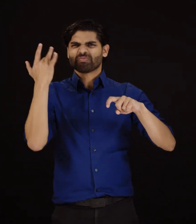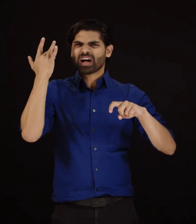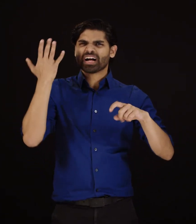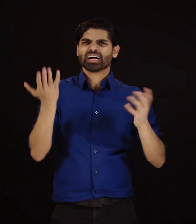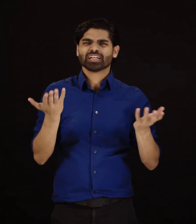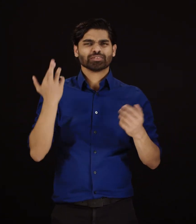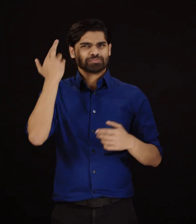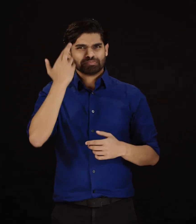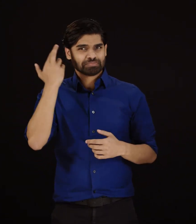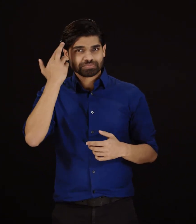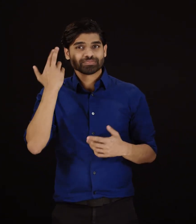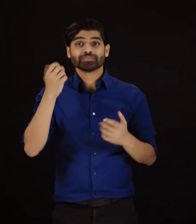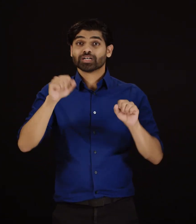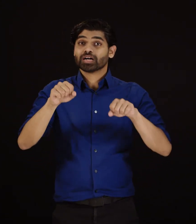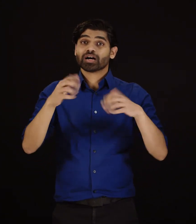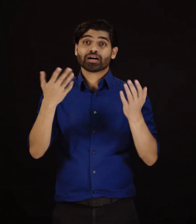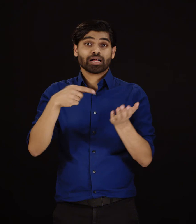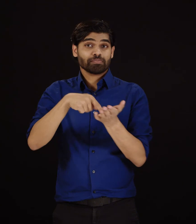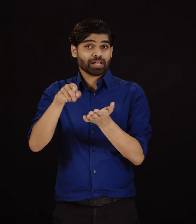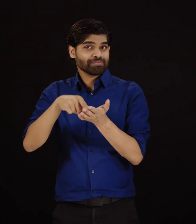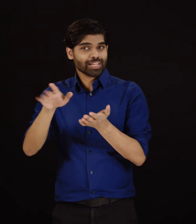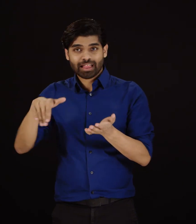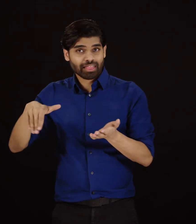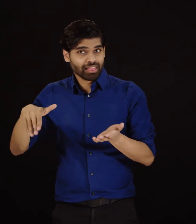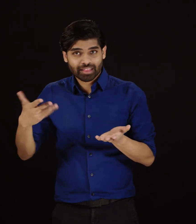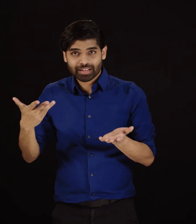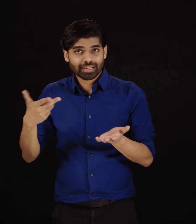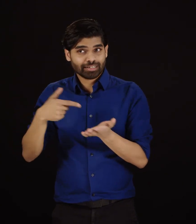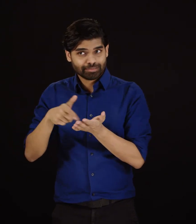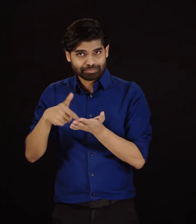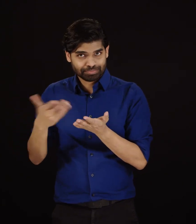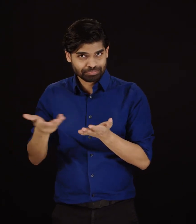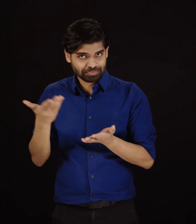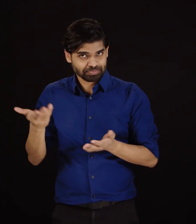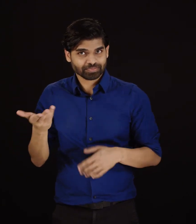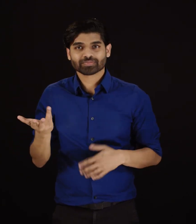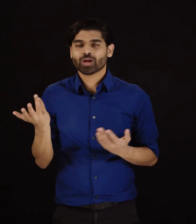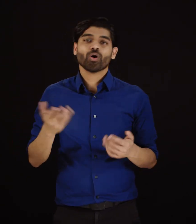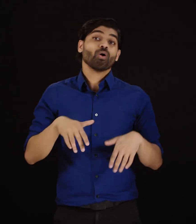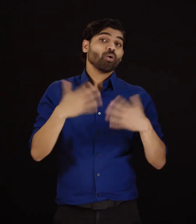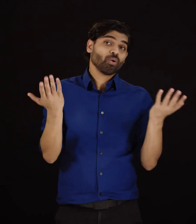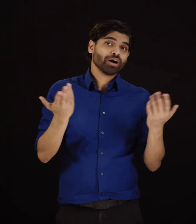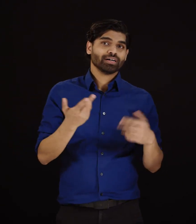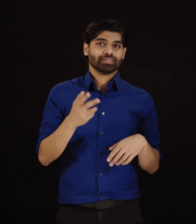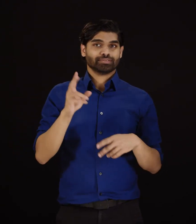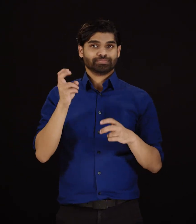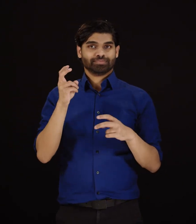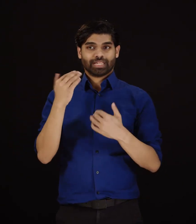pre-determined spending or usage limit. Customers may also request to have their service suspended in the event their